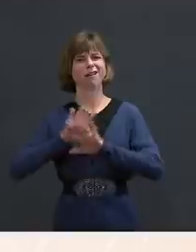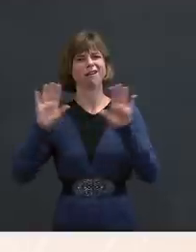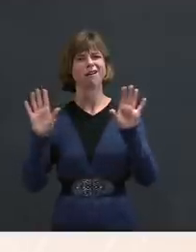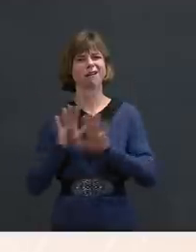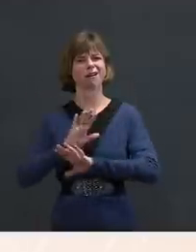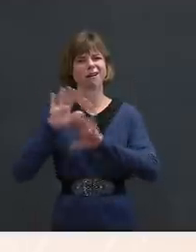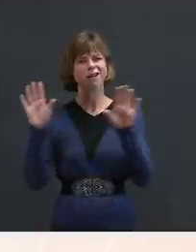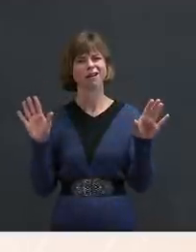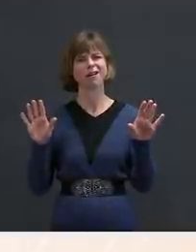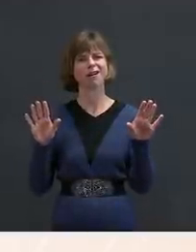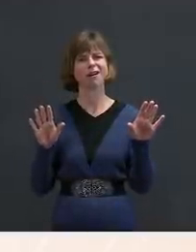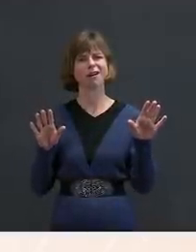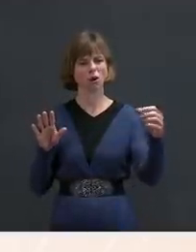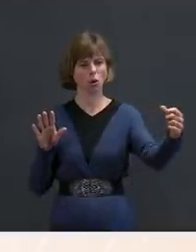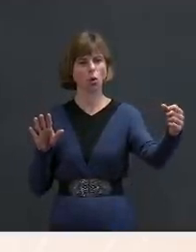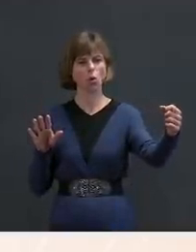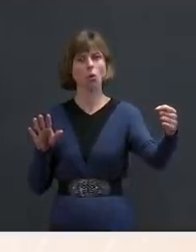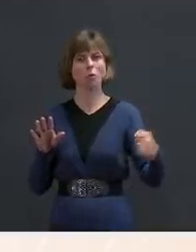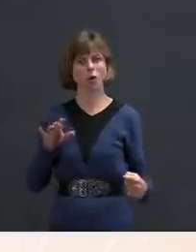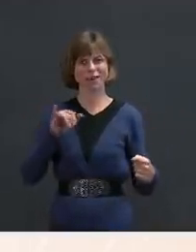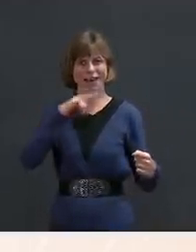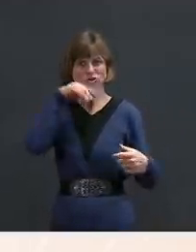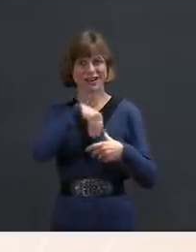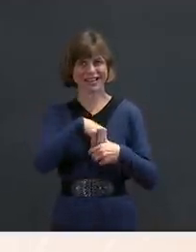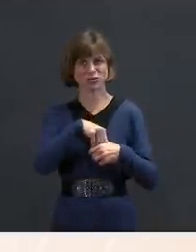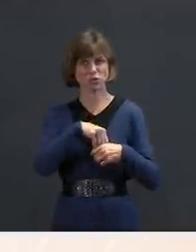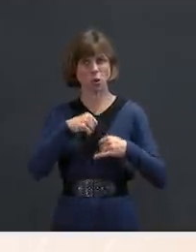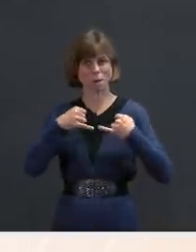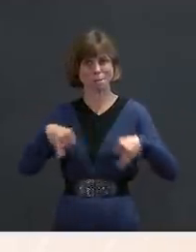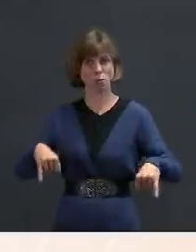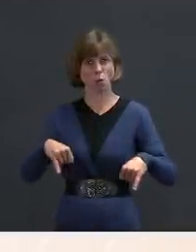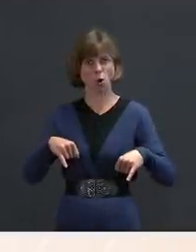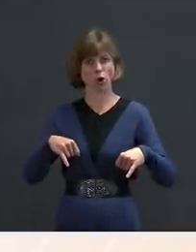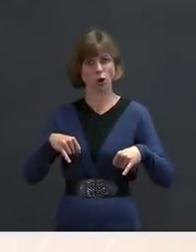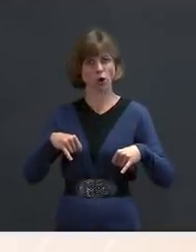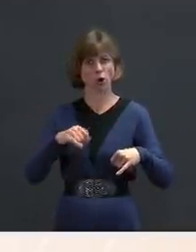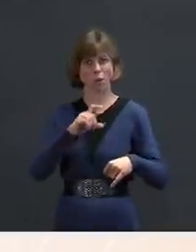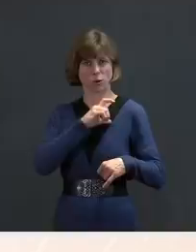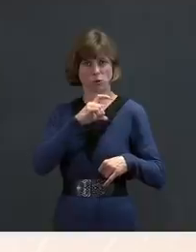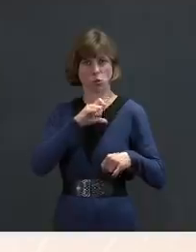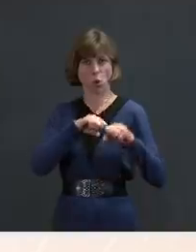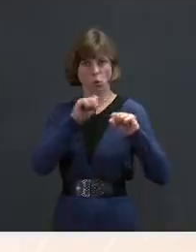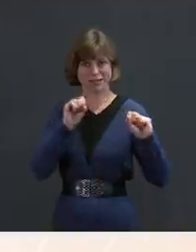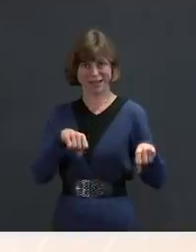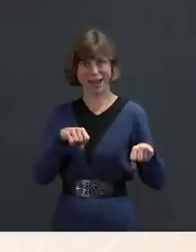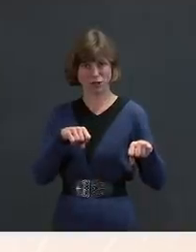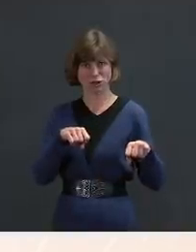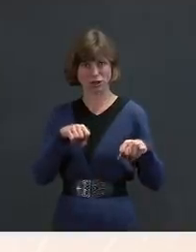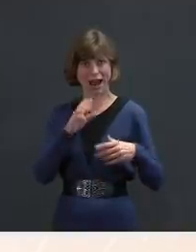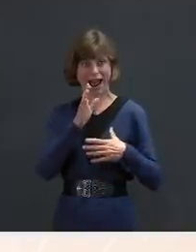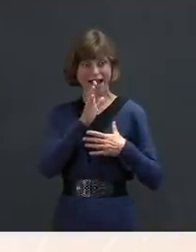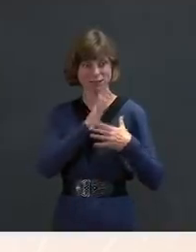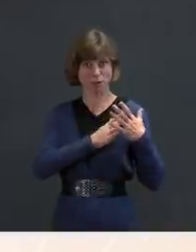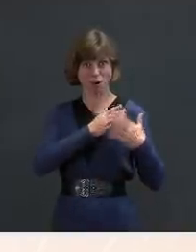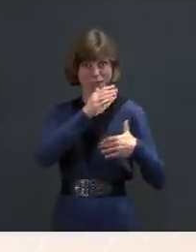into a Border Patrol station as a stepping point to get that child in the hands of HHS,